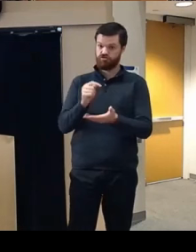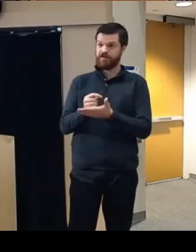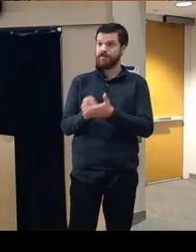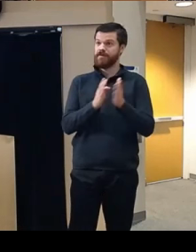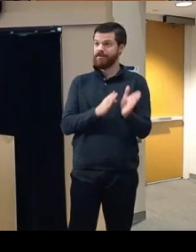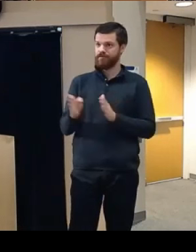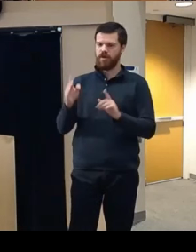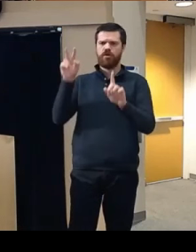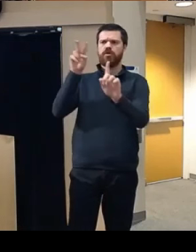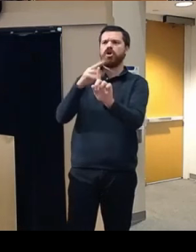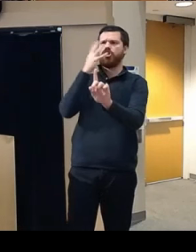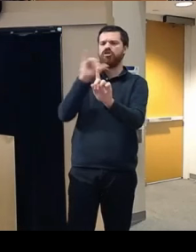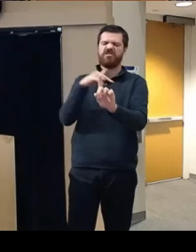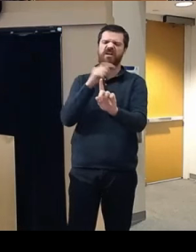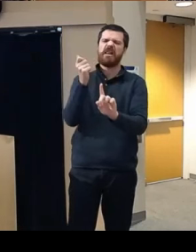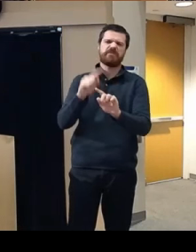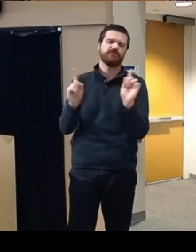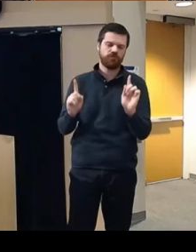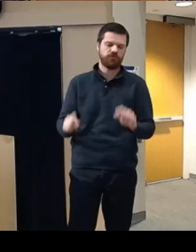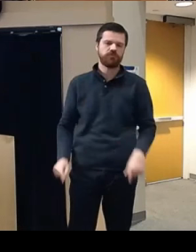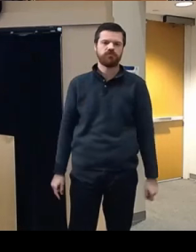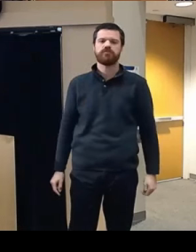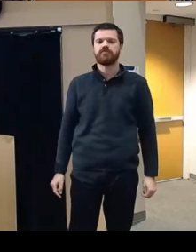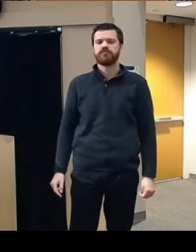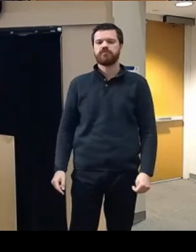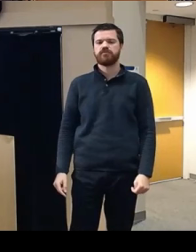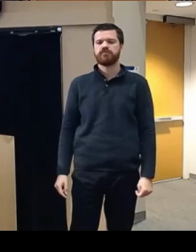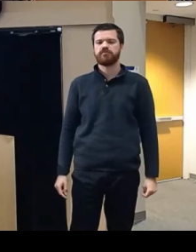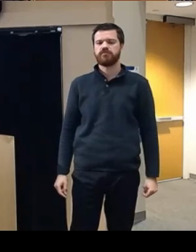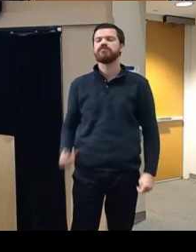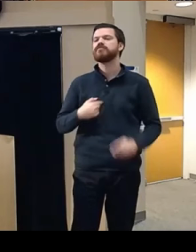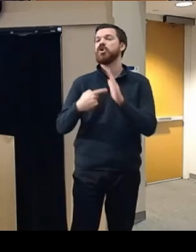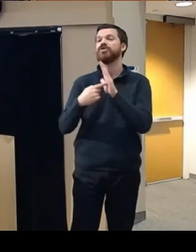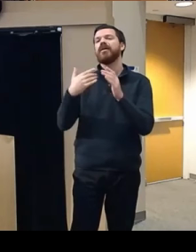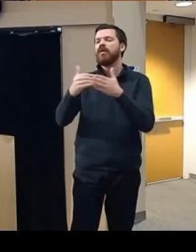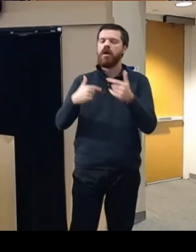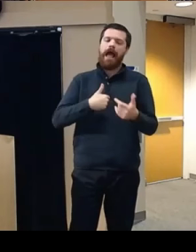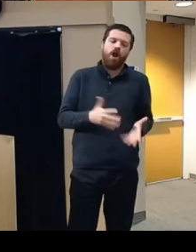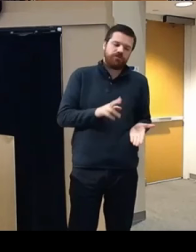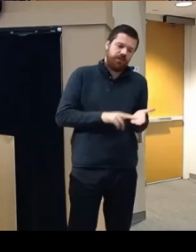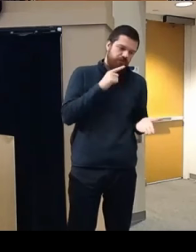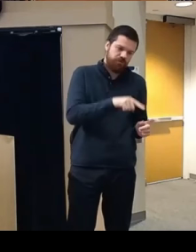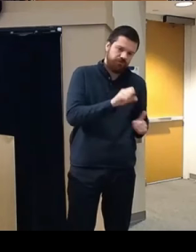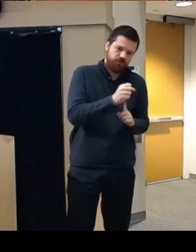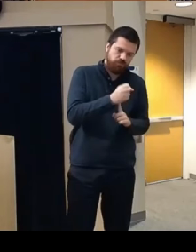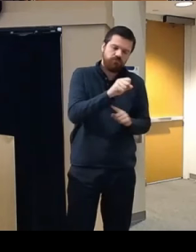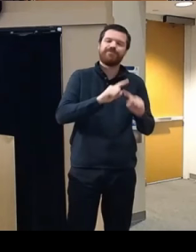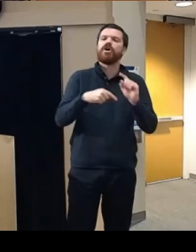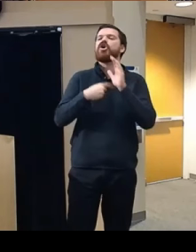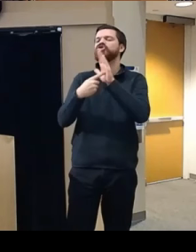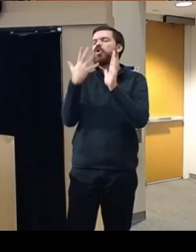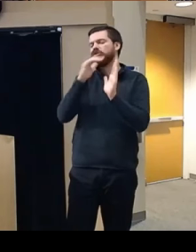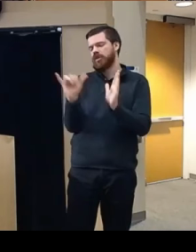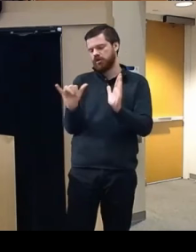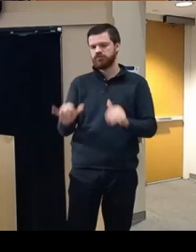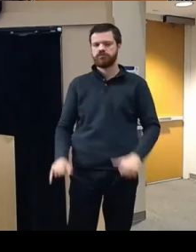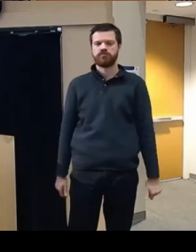different so I will show that now even though I already signed for this one you can see that